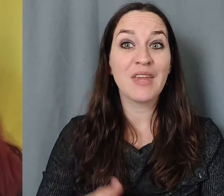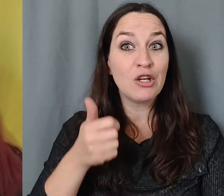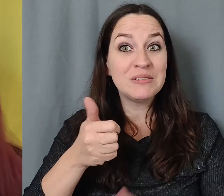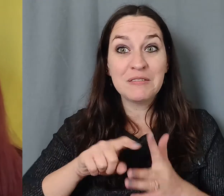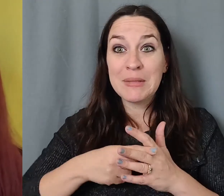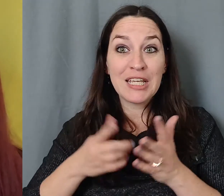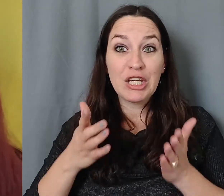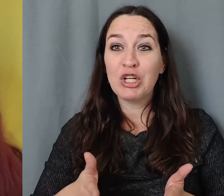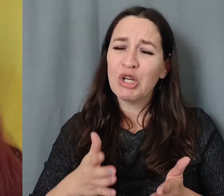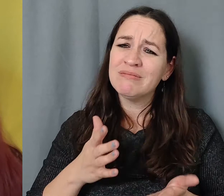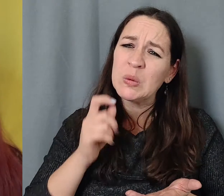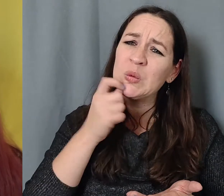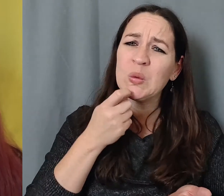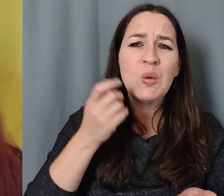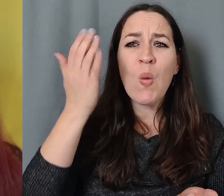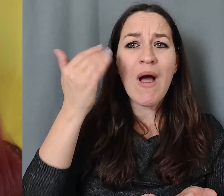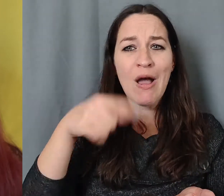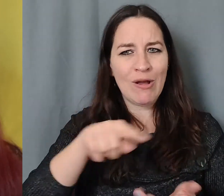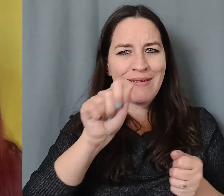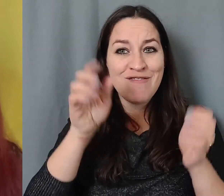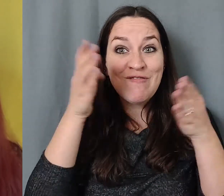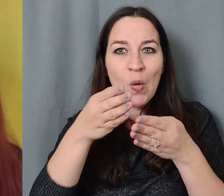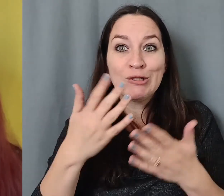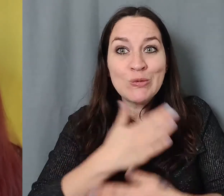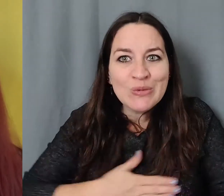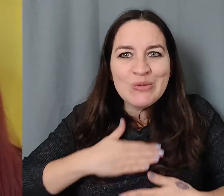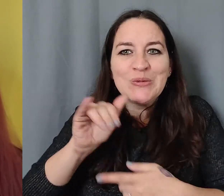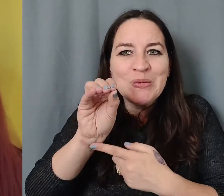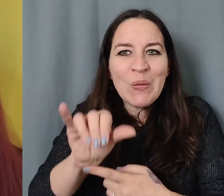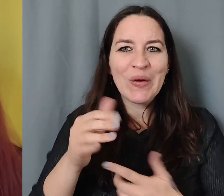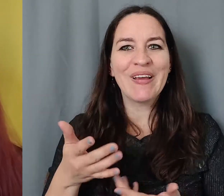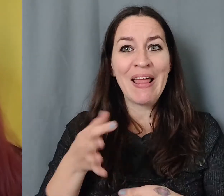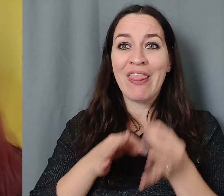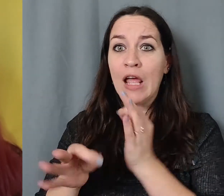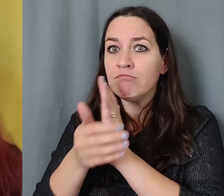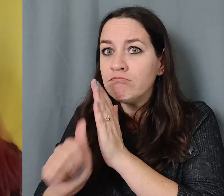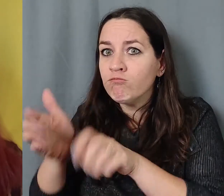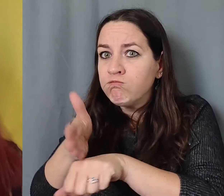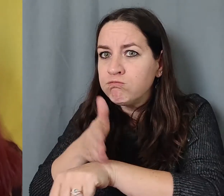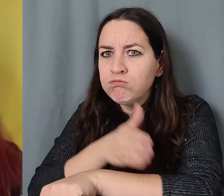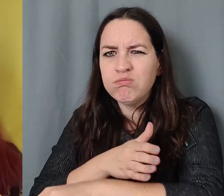Another really cool thing about being a beginner is that it lets you focus on joy rather than mastery. So I think about what it's like.